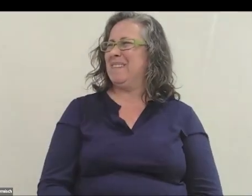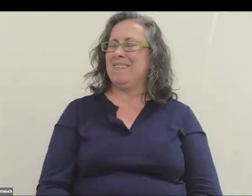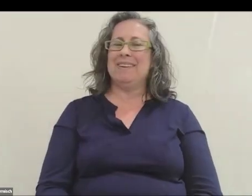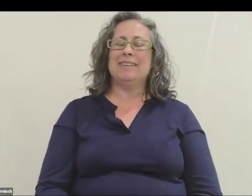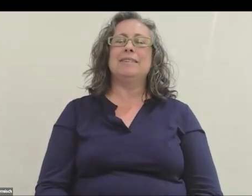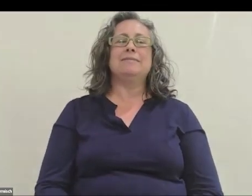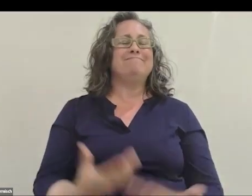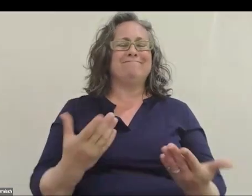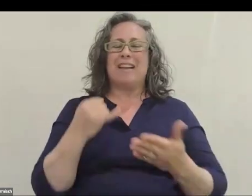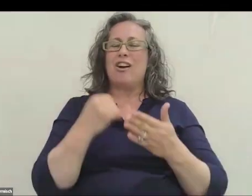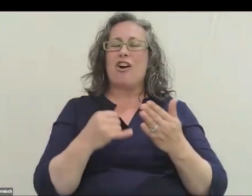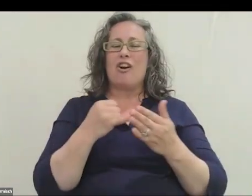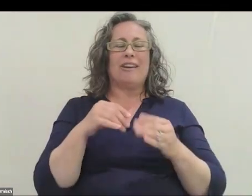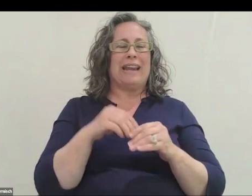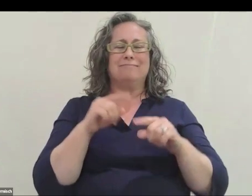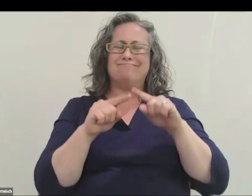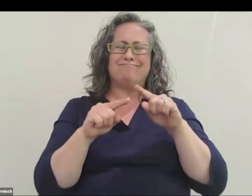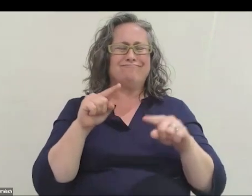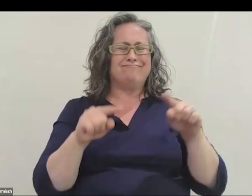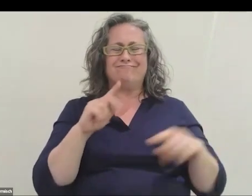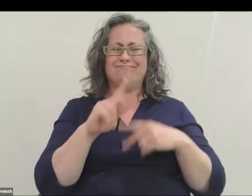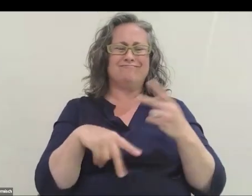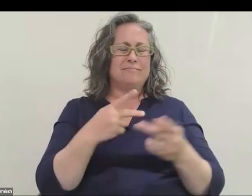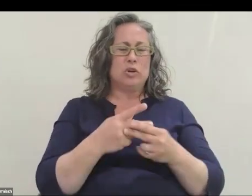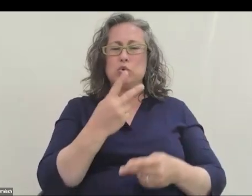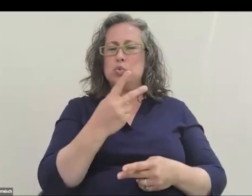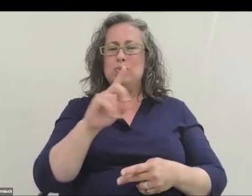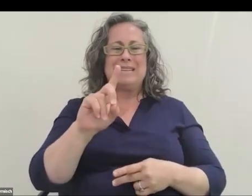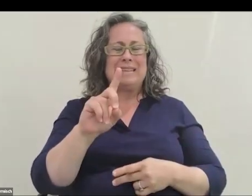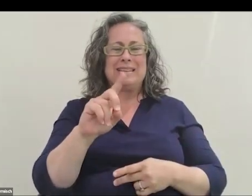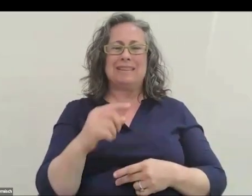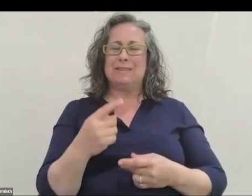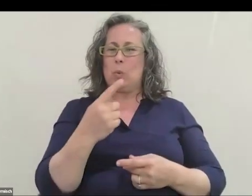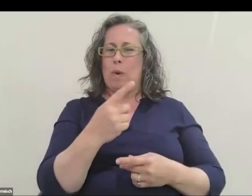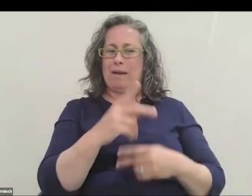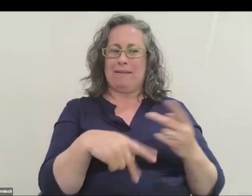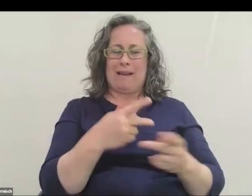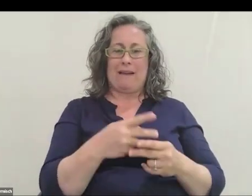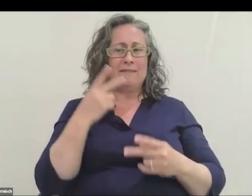Art, in all its forms, two-dimension is just one of them,